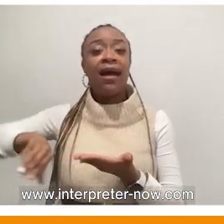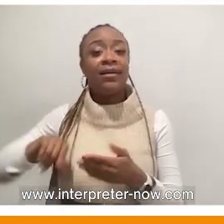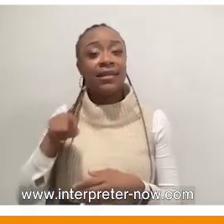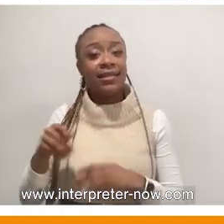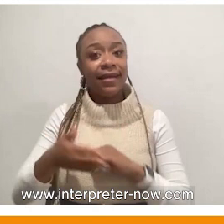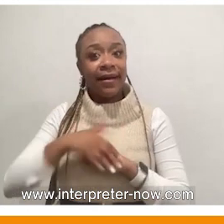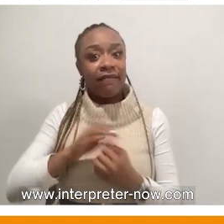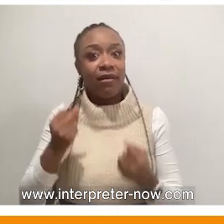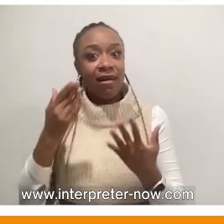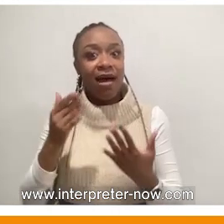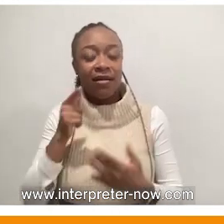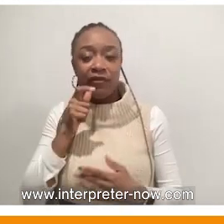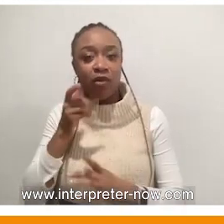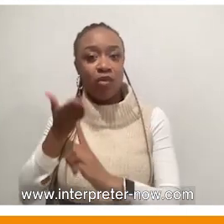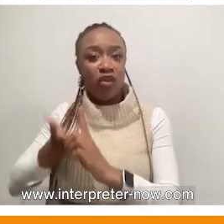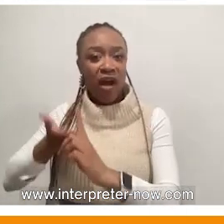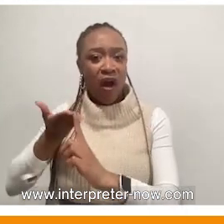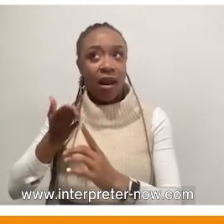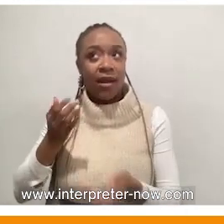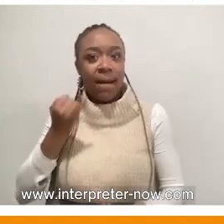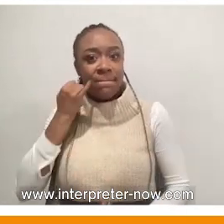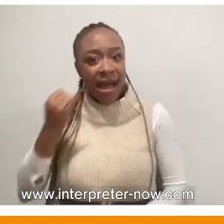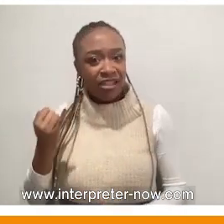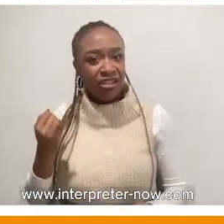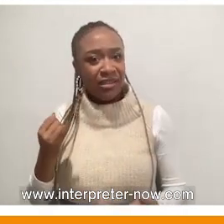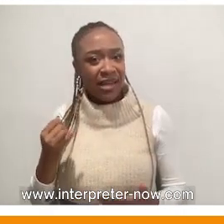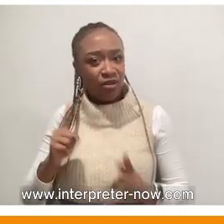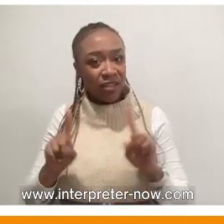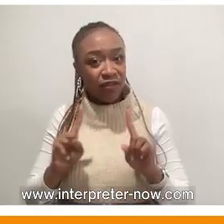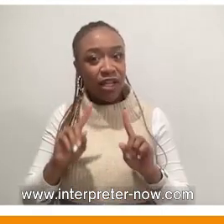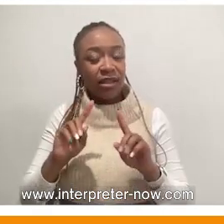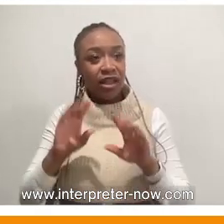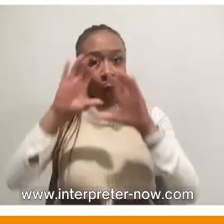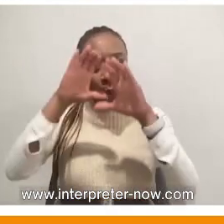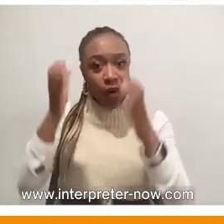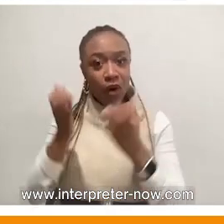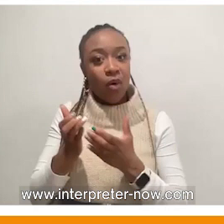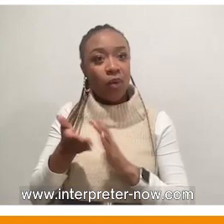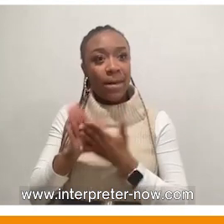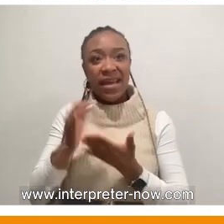that cover a lot of who they are. Imagine how different the world would be without that covering.